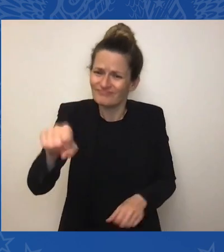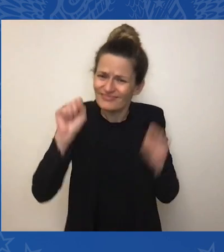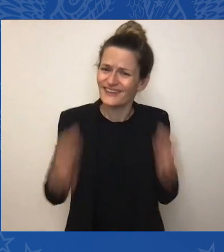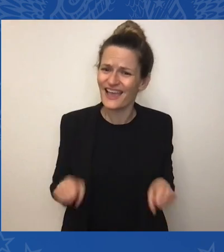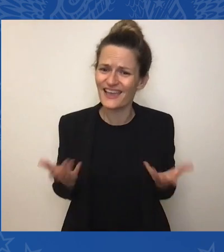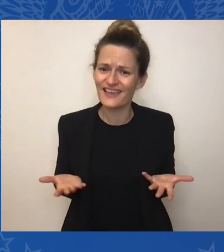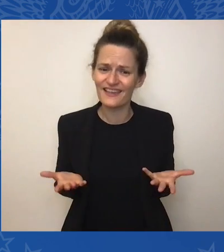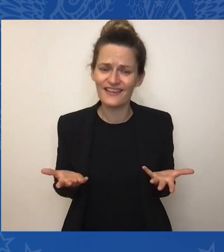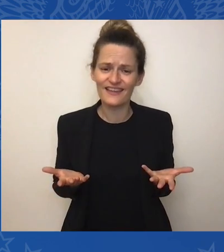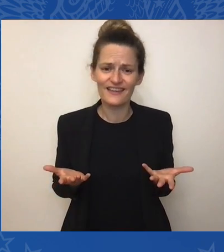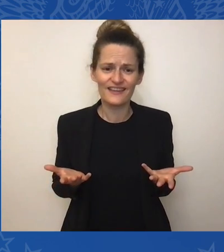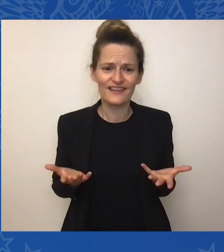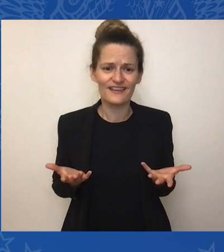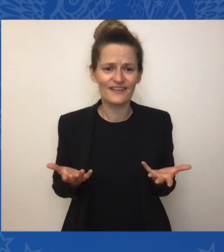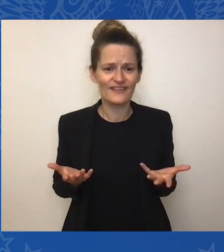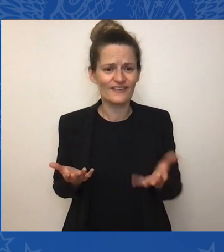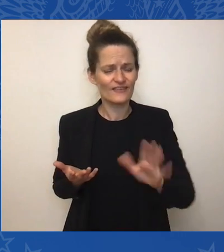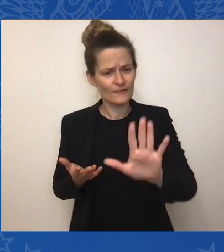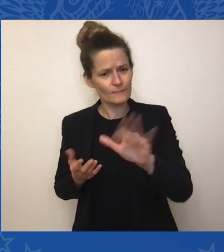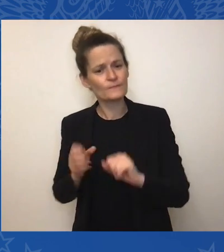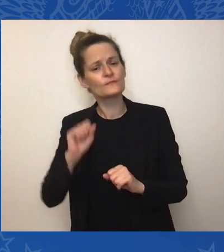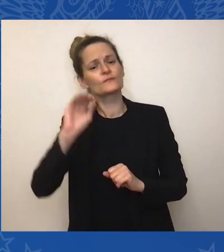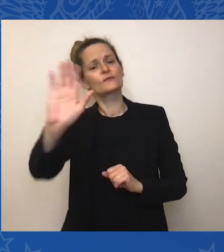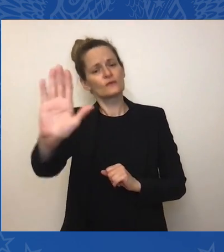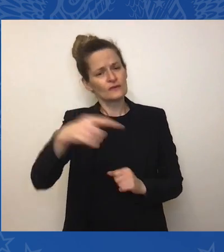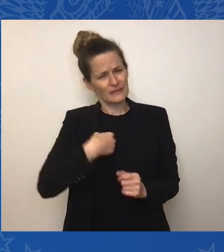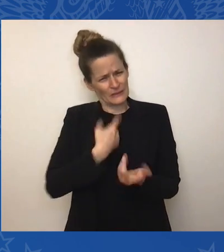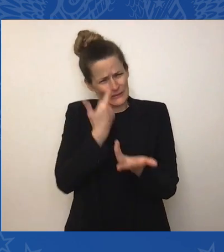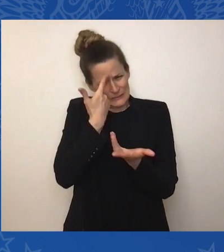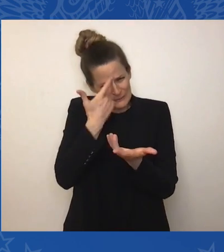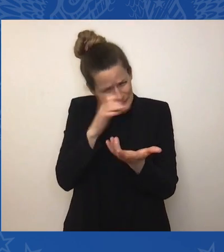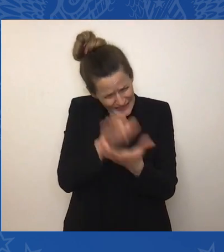I believe that with every fiber of my being this is a decisive decade for America,